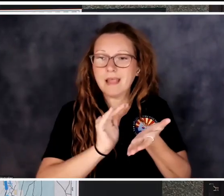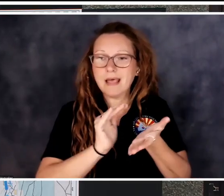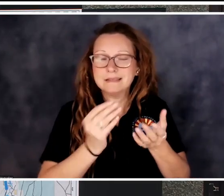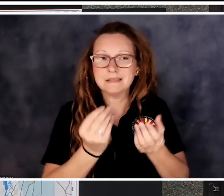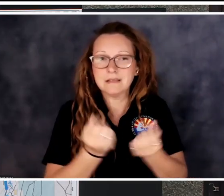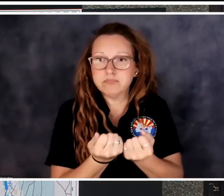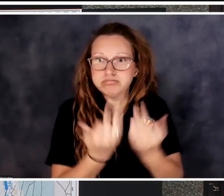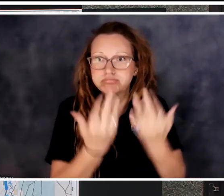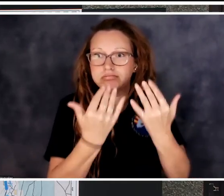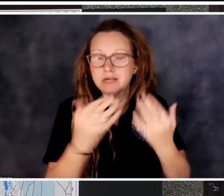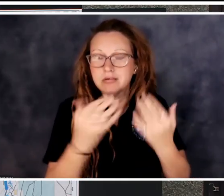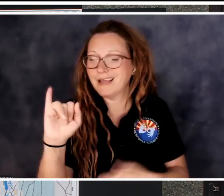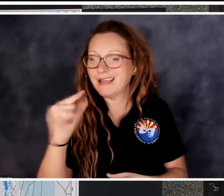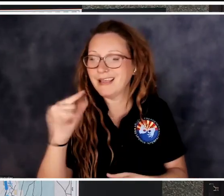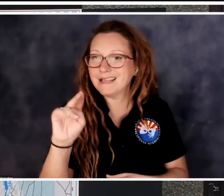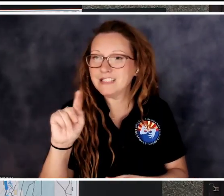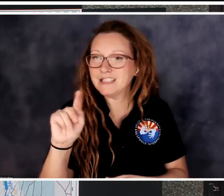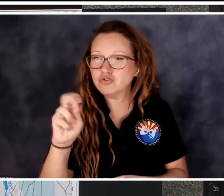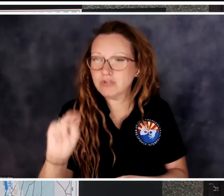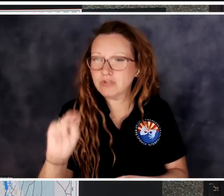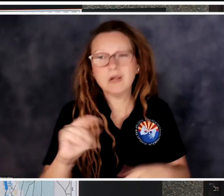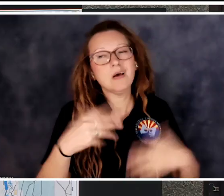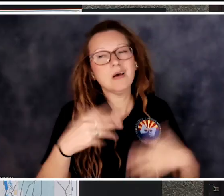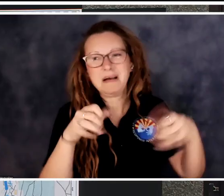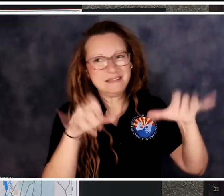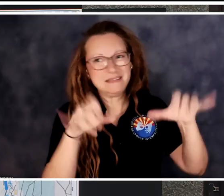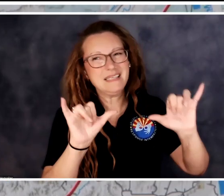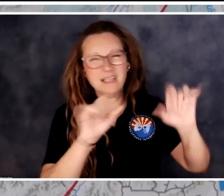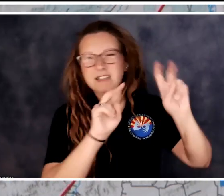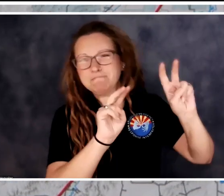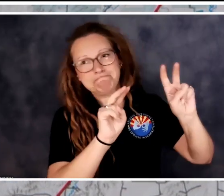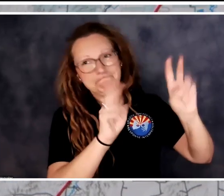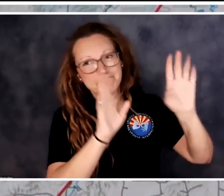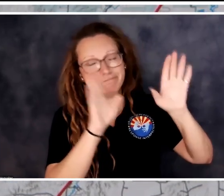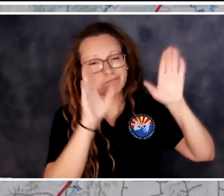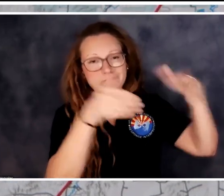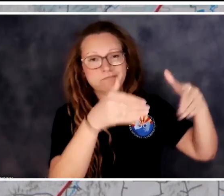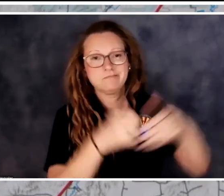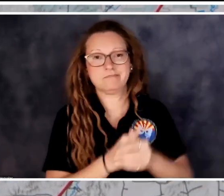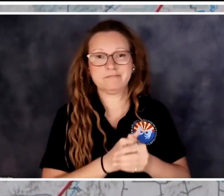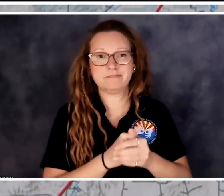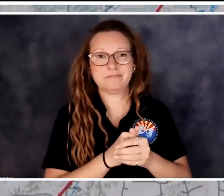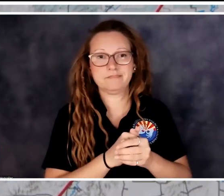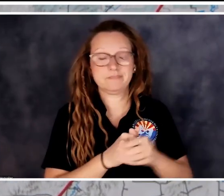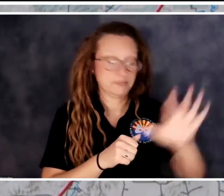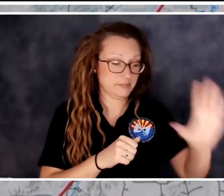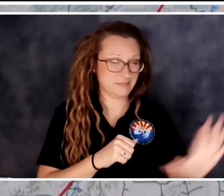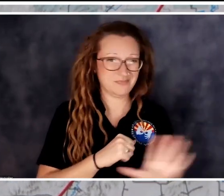there are still considerable heat in there. Coming down around here, really starting to feel comfortable about this.